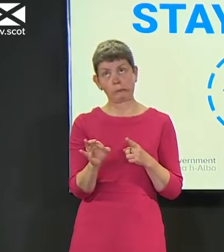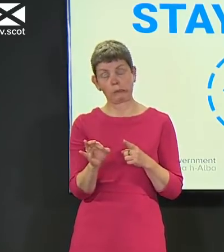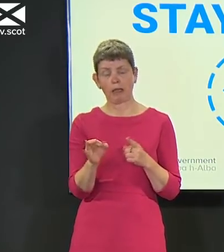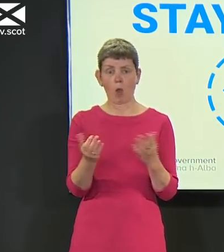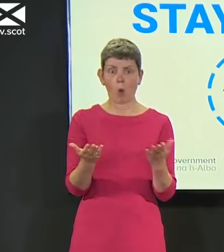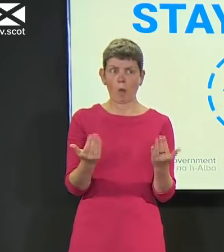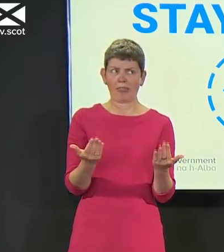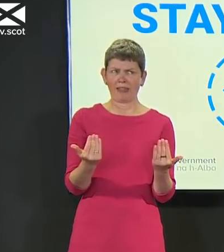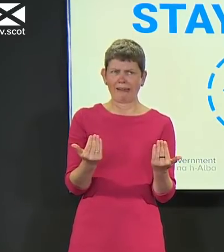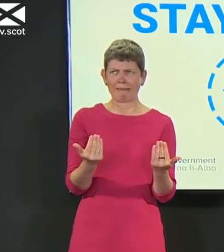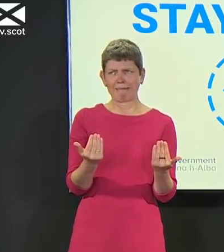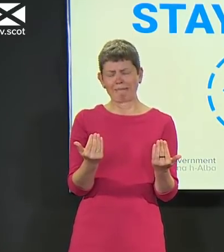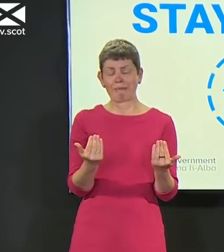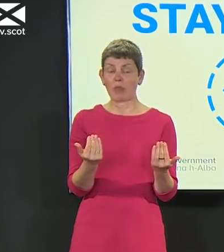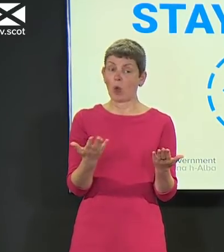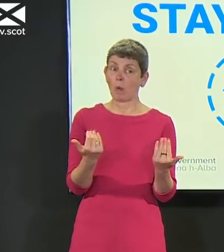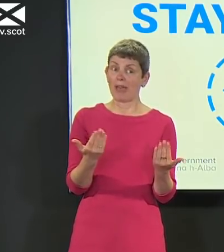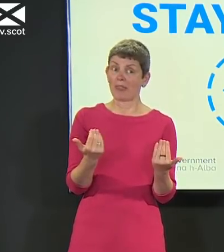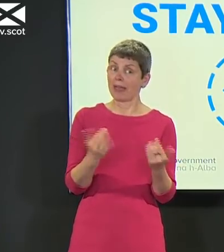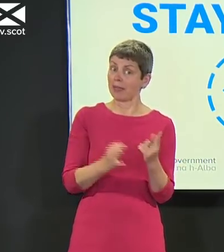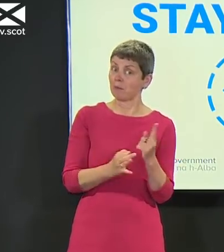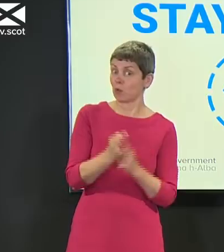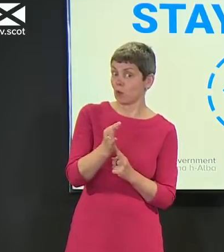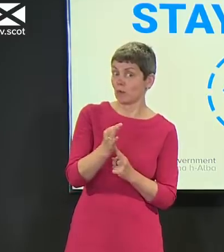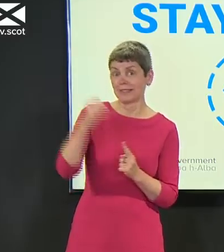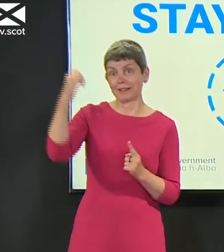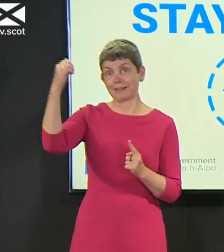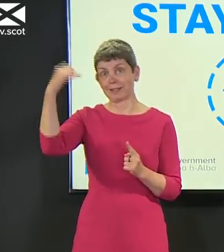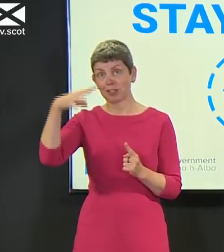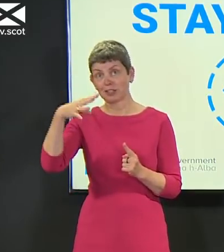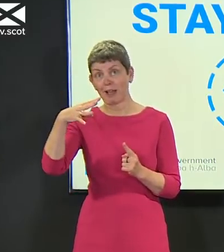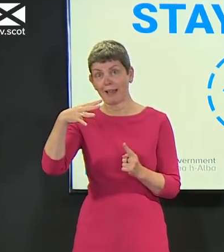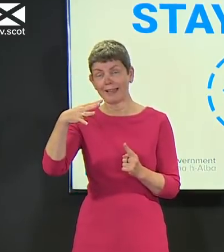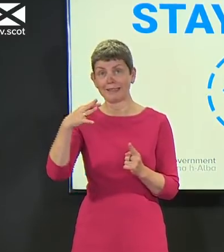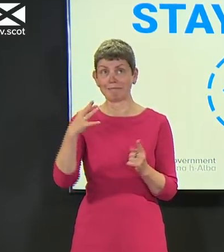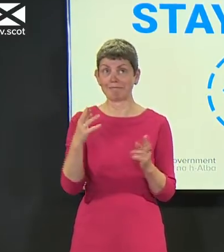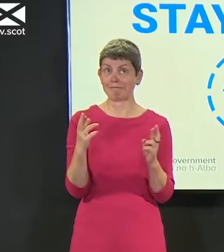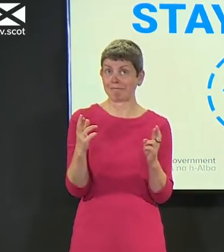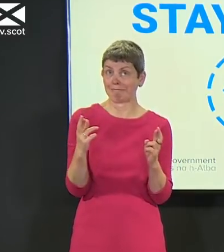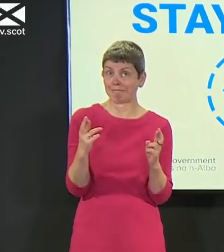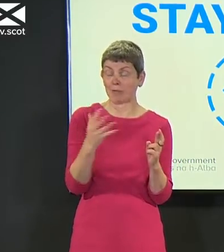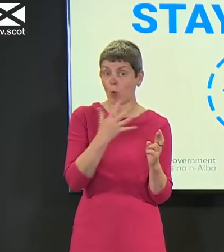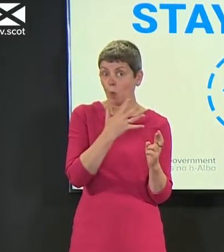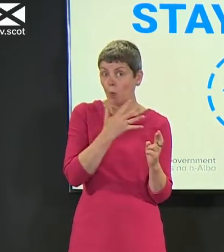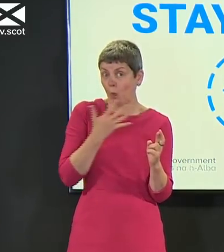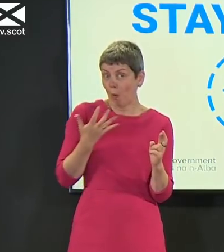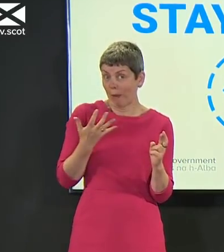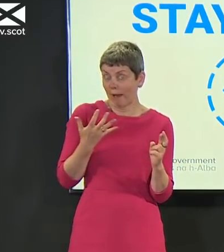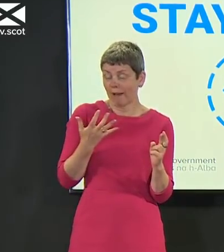weather gets a bit brighter with more sunshine maybe a bit warmer we hope then we hope that might